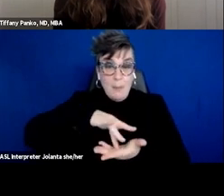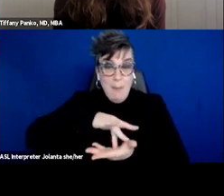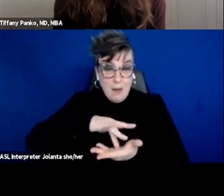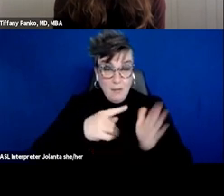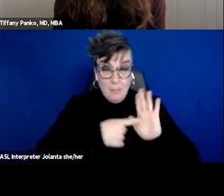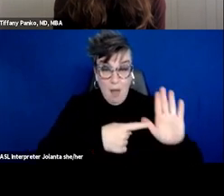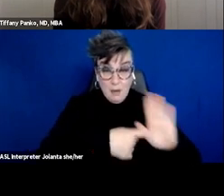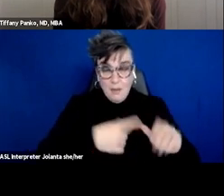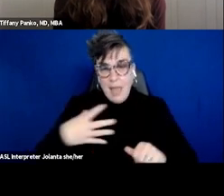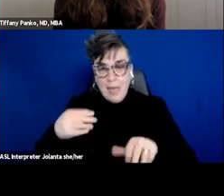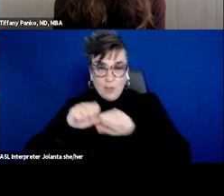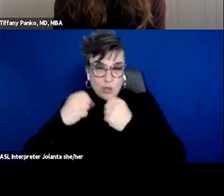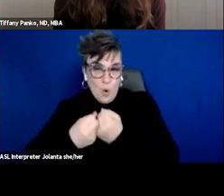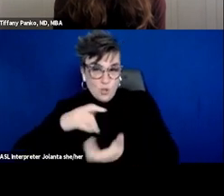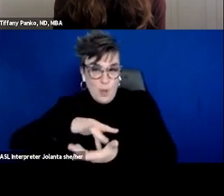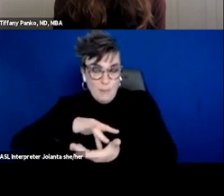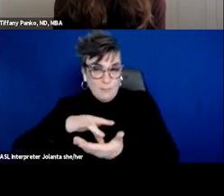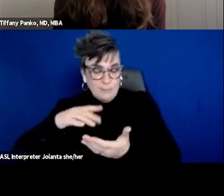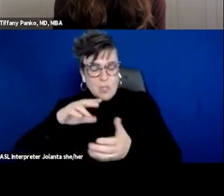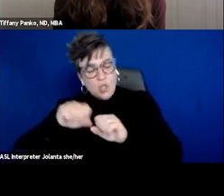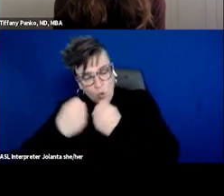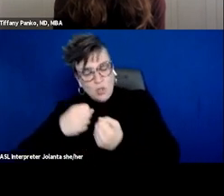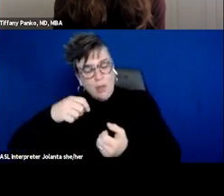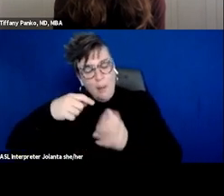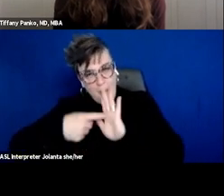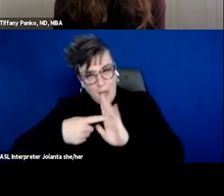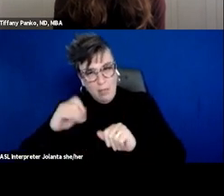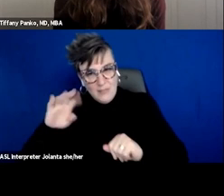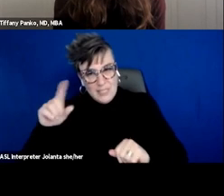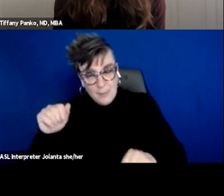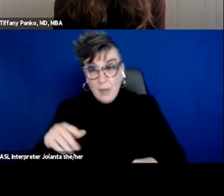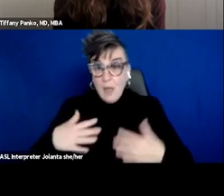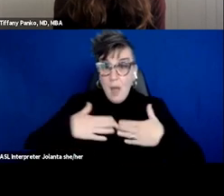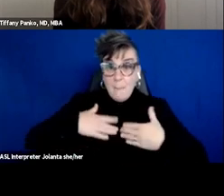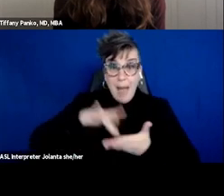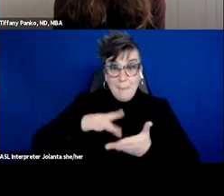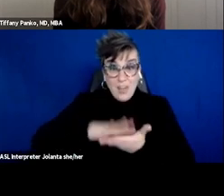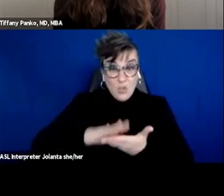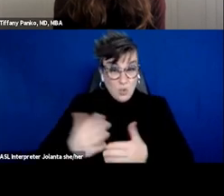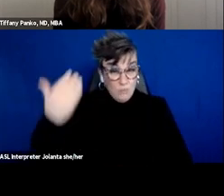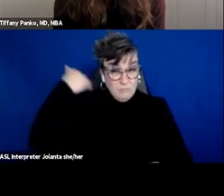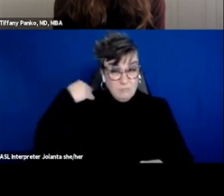social model of disability, and my medical school back in the 1980s, we really did not